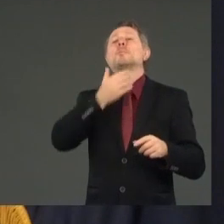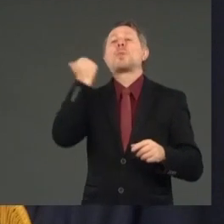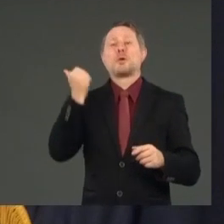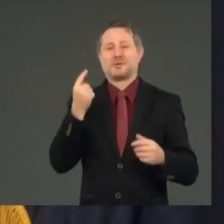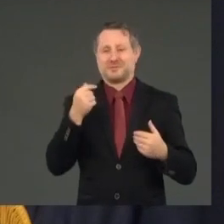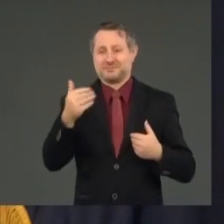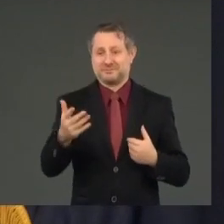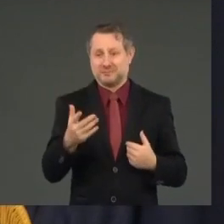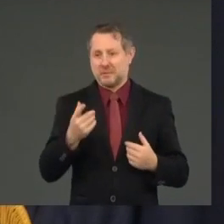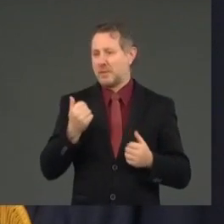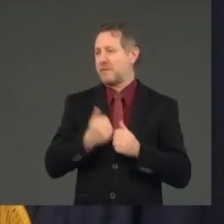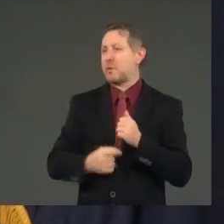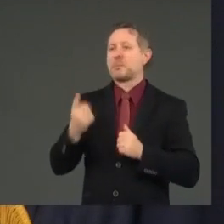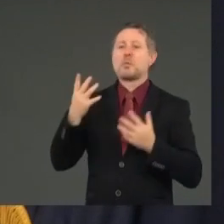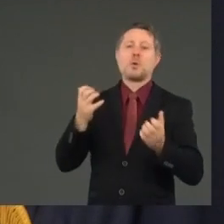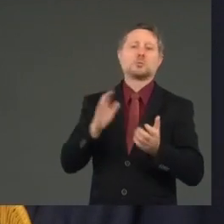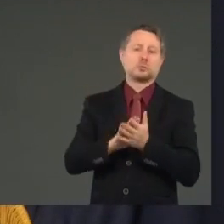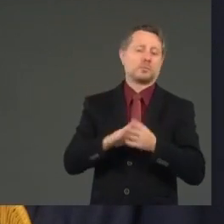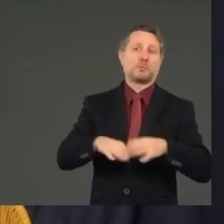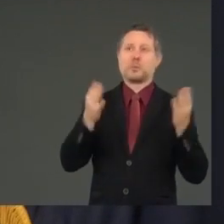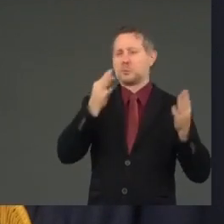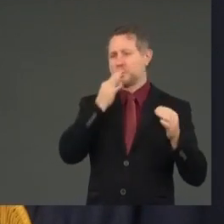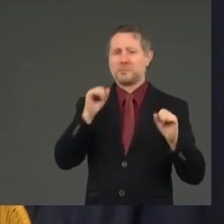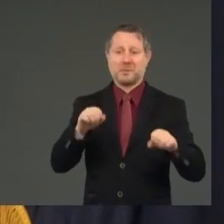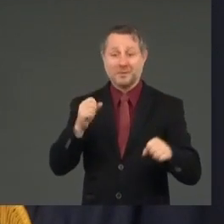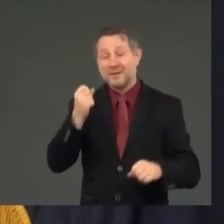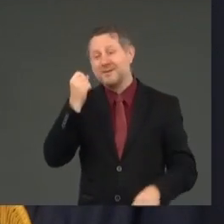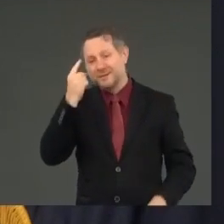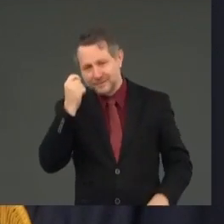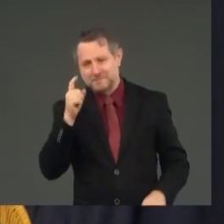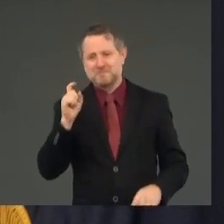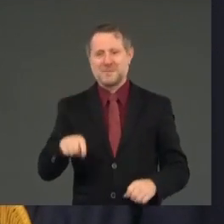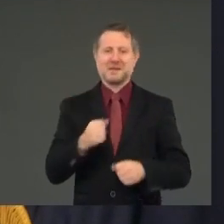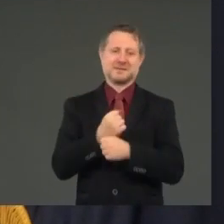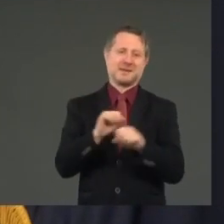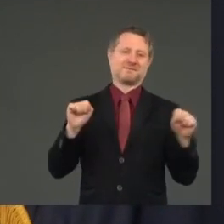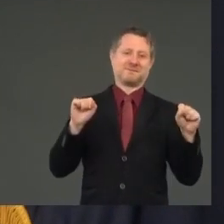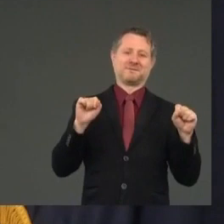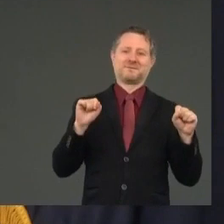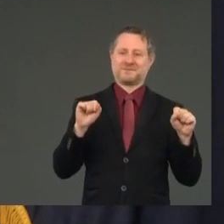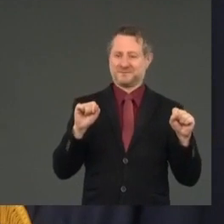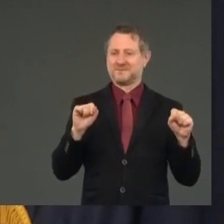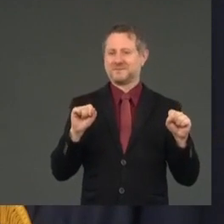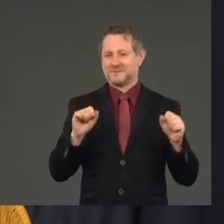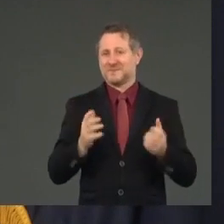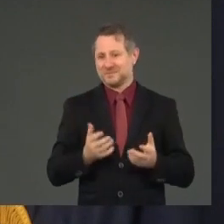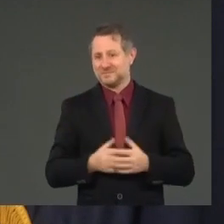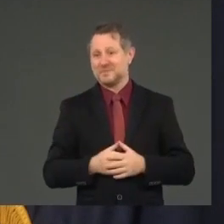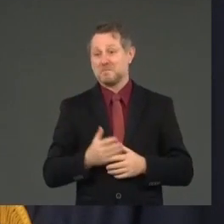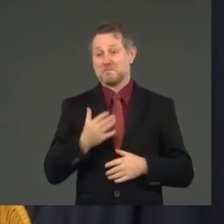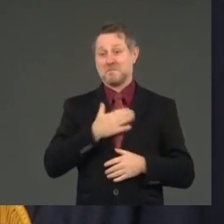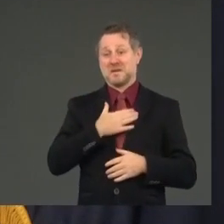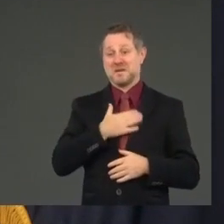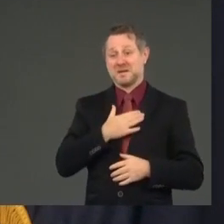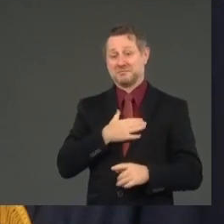SO FOR THIS POSSIBILITY, WHAT CAN WE LEARN, HOW CAN WE DO BETTER. EVERYBODY WANTS THE SCHOOLS TO